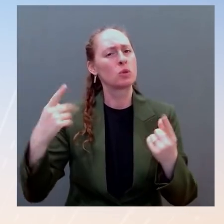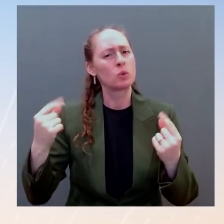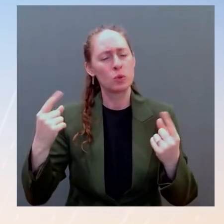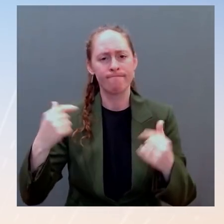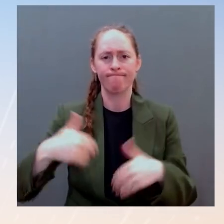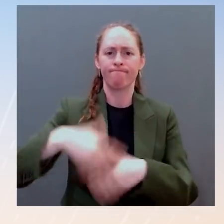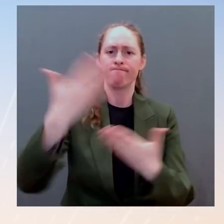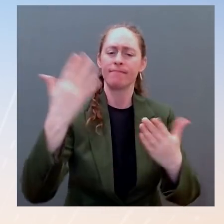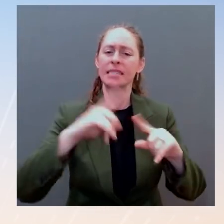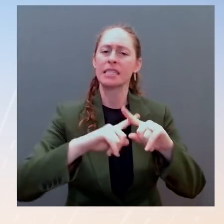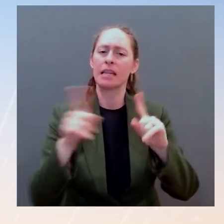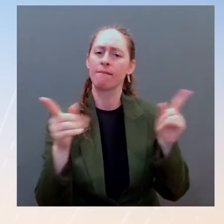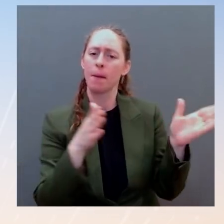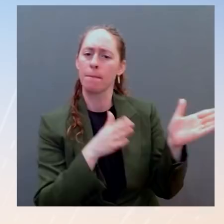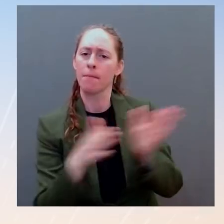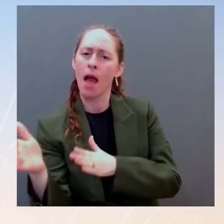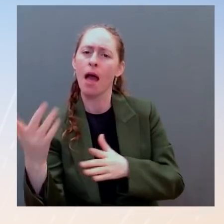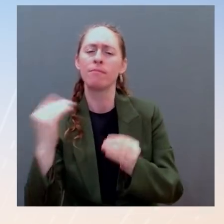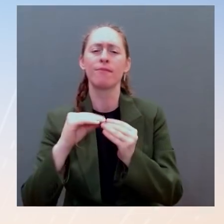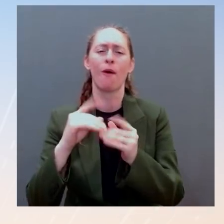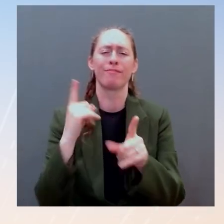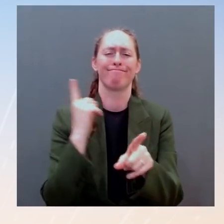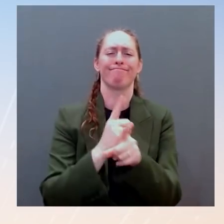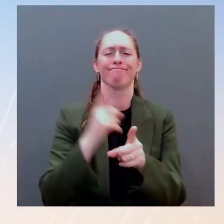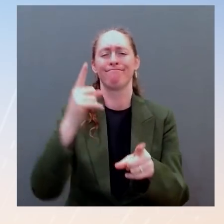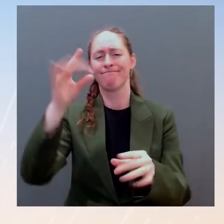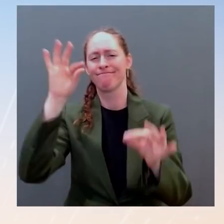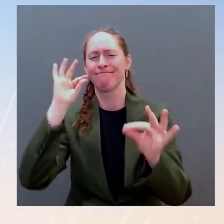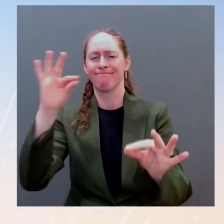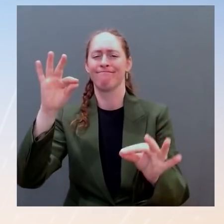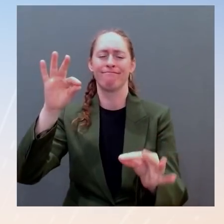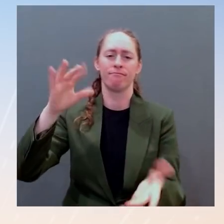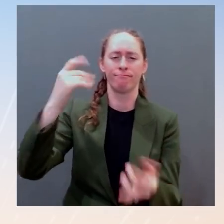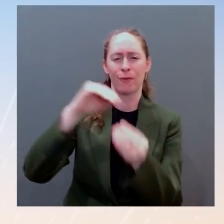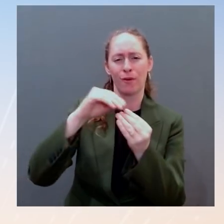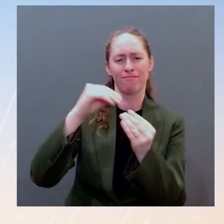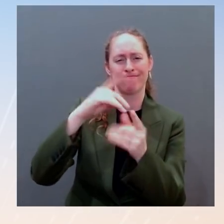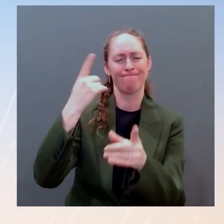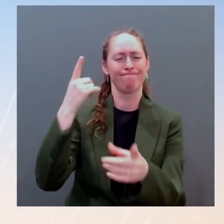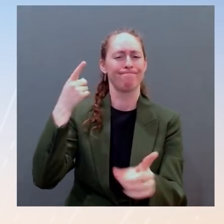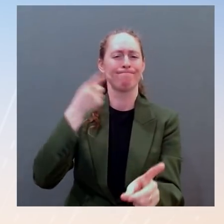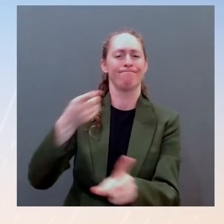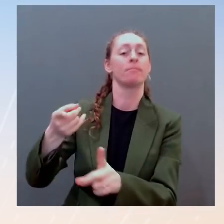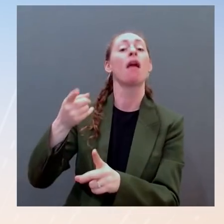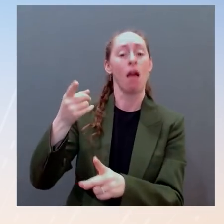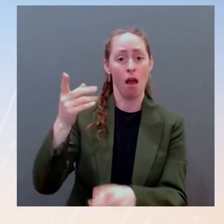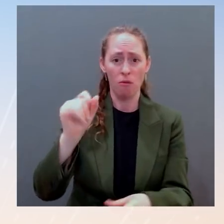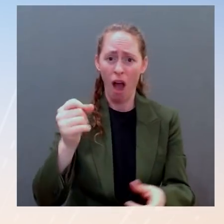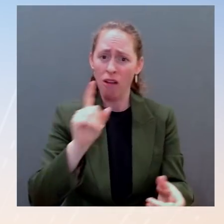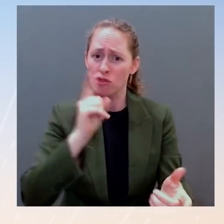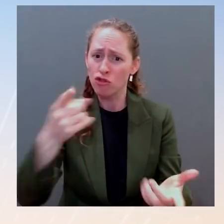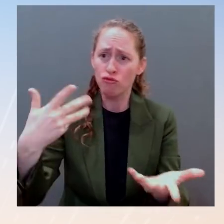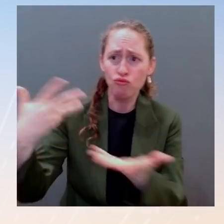And -- and certainly we're open to having that conversation whenever they're ready to do that. Go ahead, Weijia. >> The Press: Thanks, Jen. Just more broadly on the Ukrainian aid.